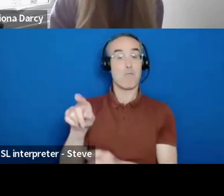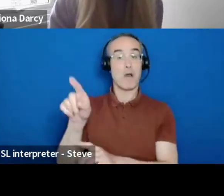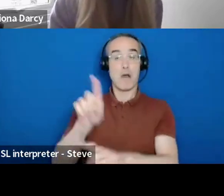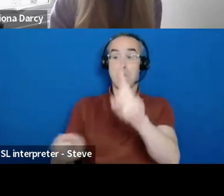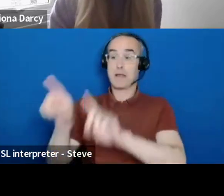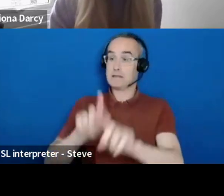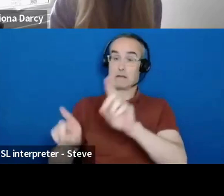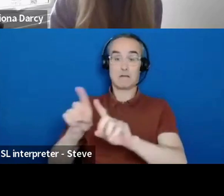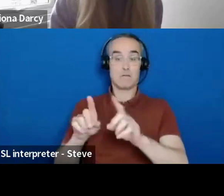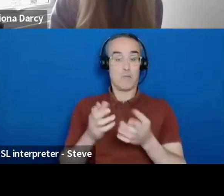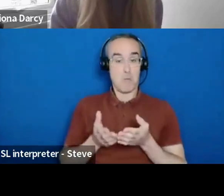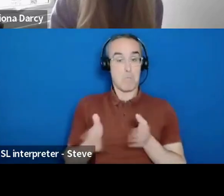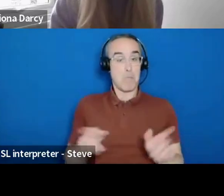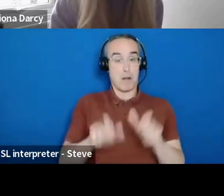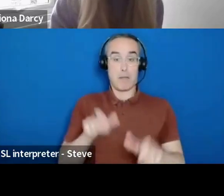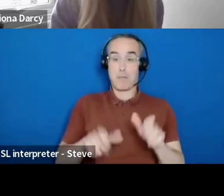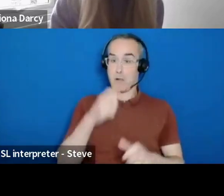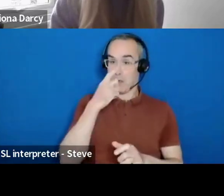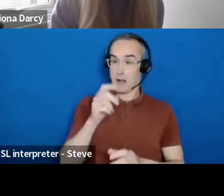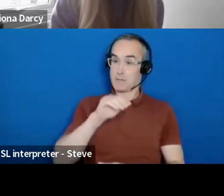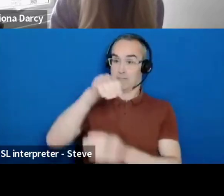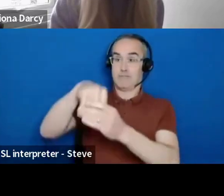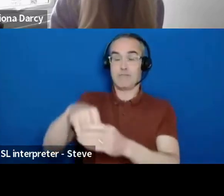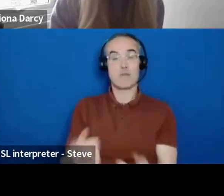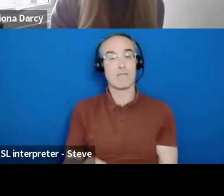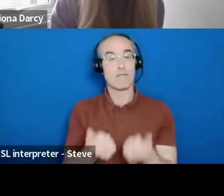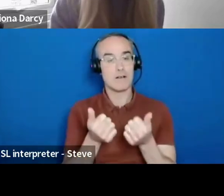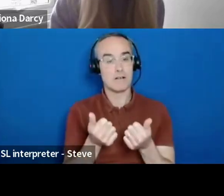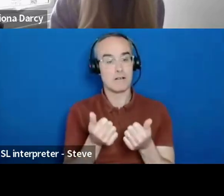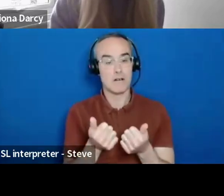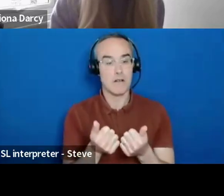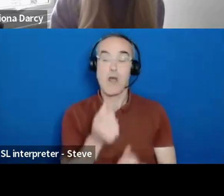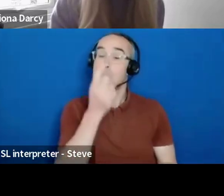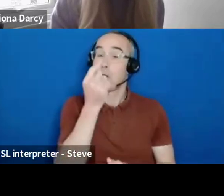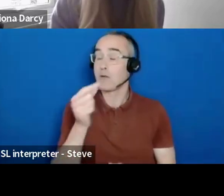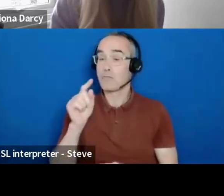It might not allow you to look at or view everything that they discuss, but it will give you a chance to